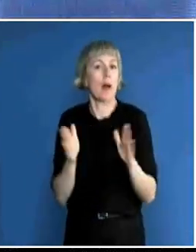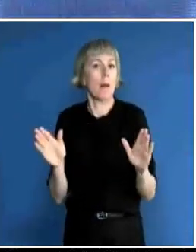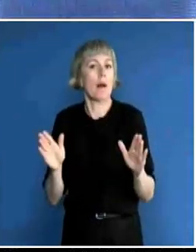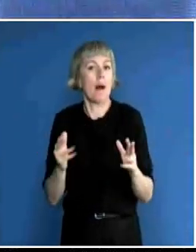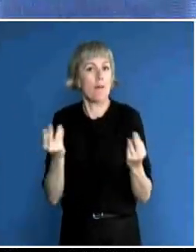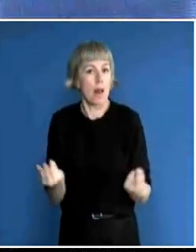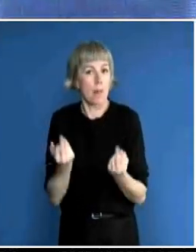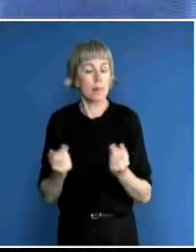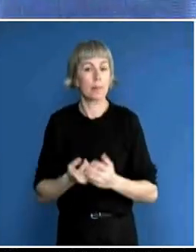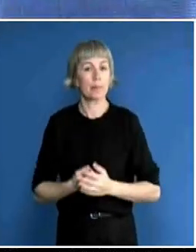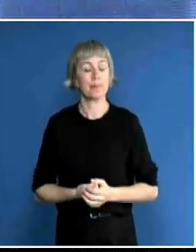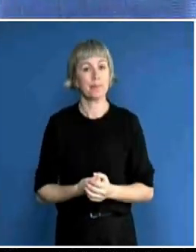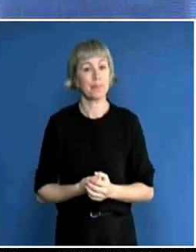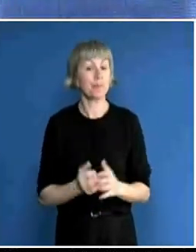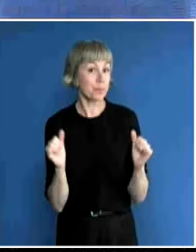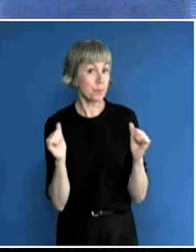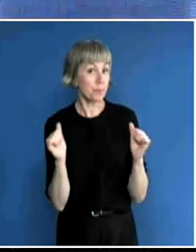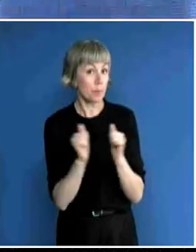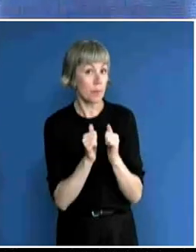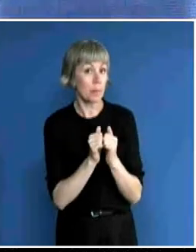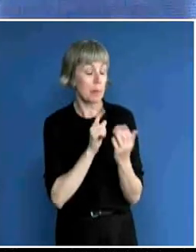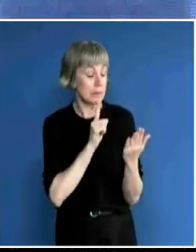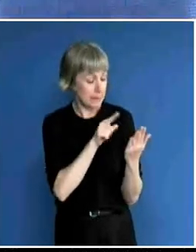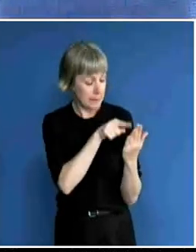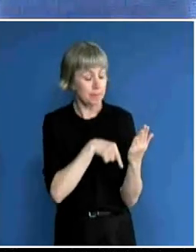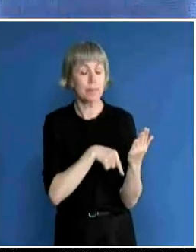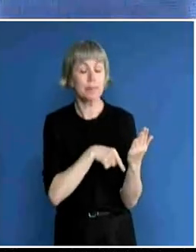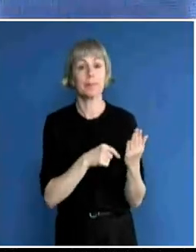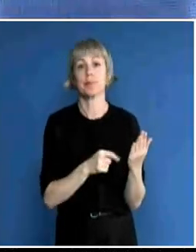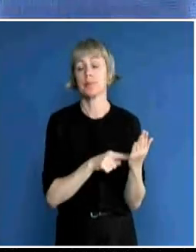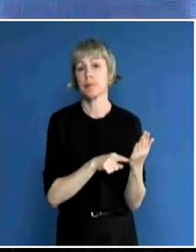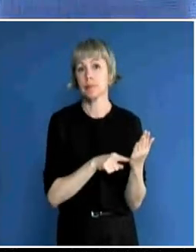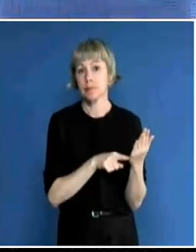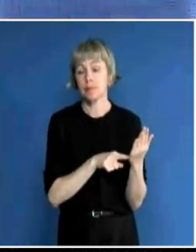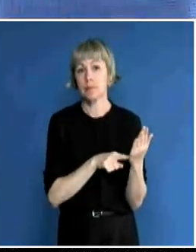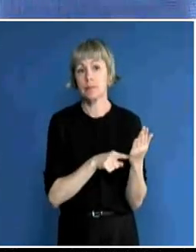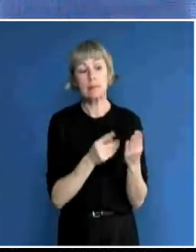"For some people with disability, the support provided through mainstream employment